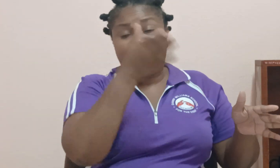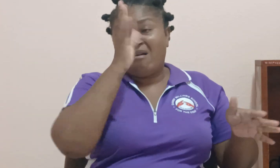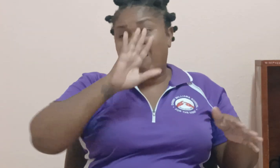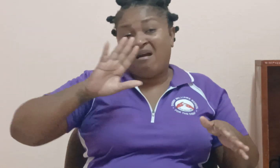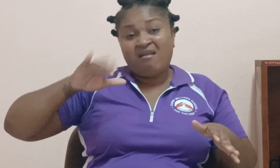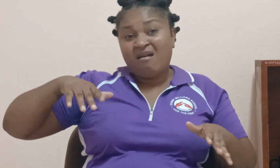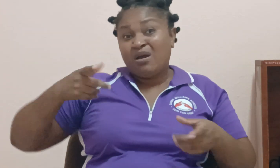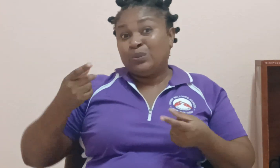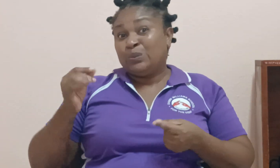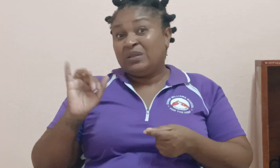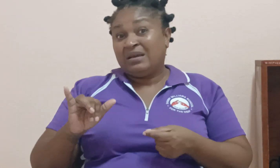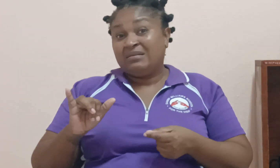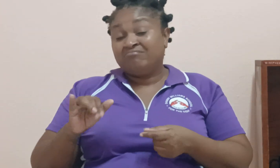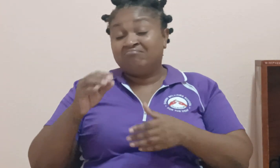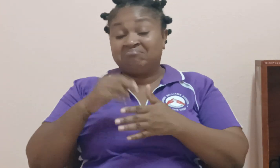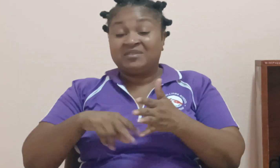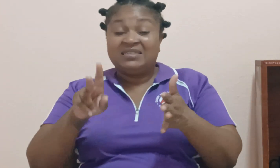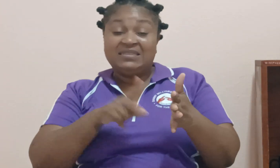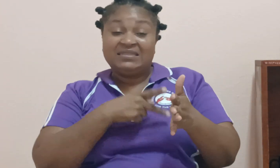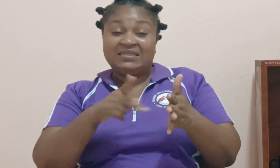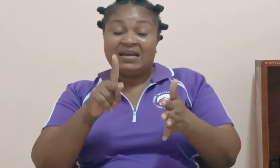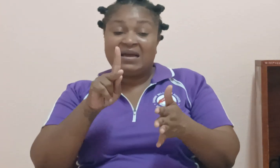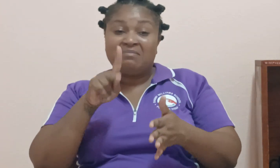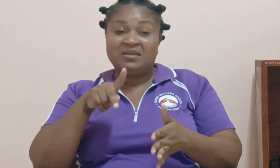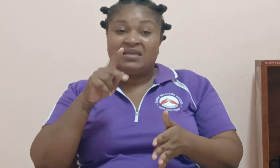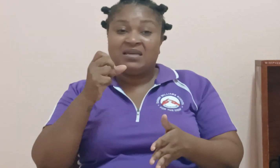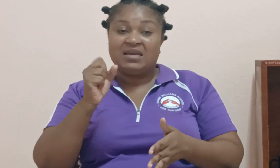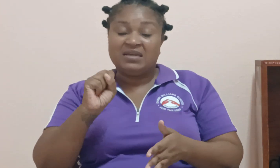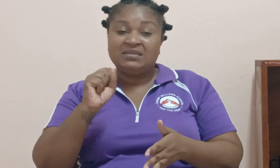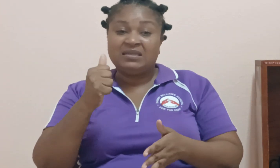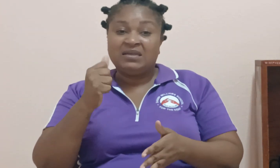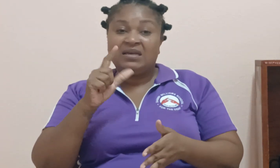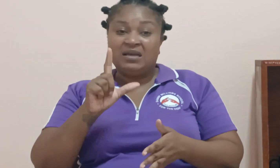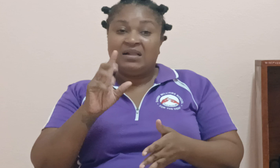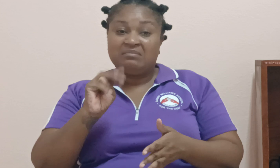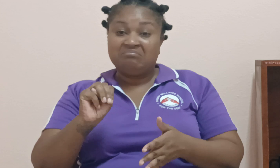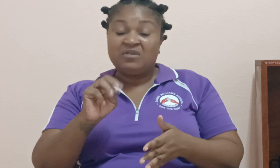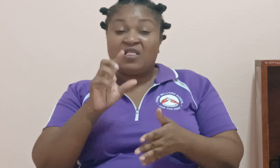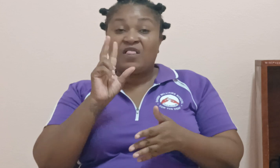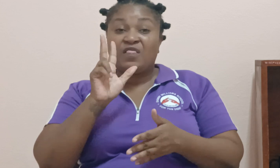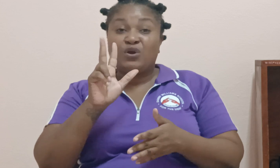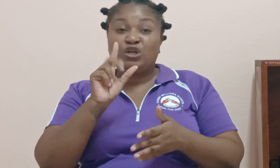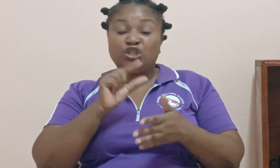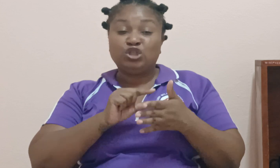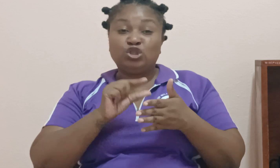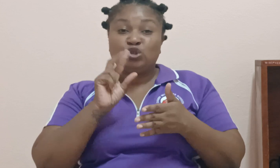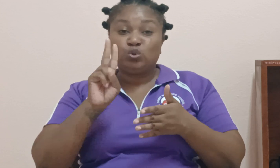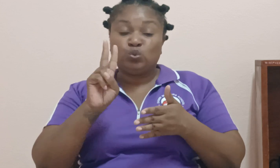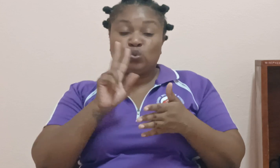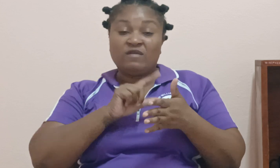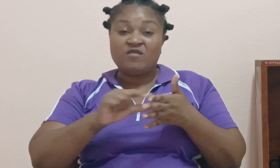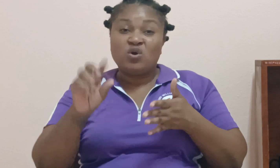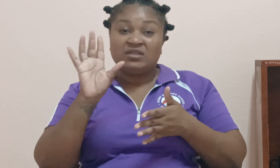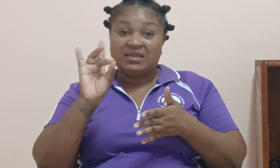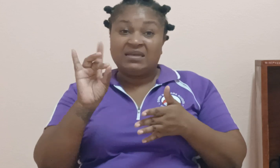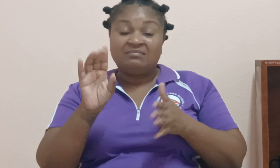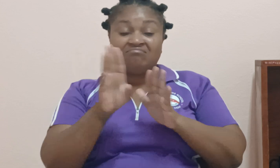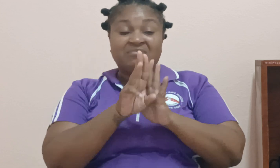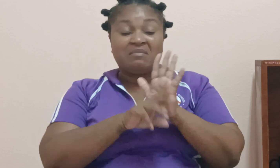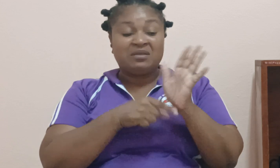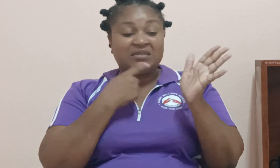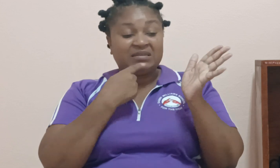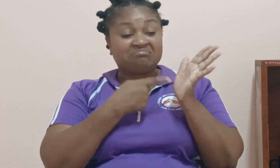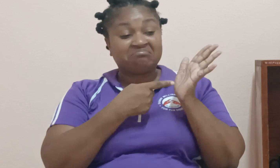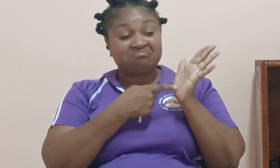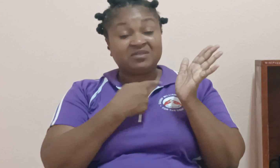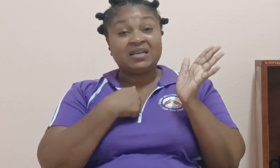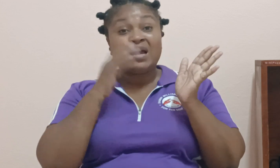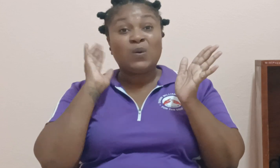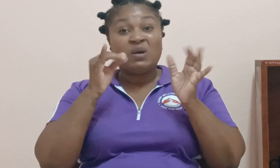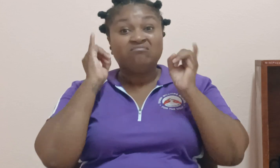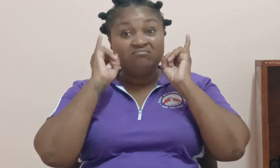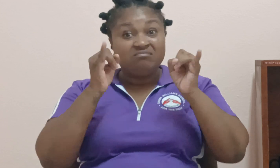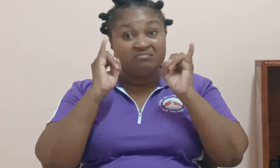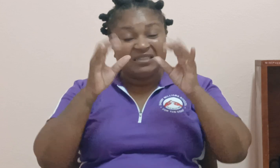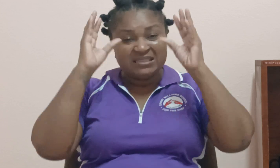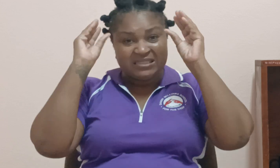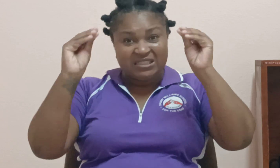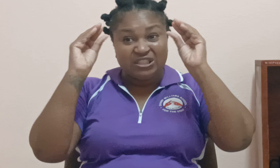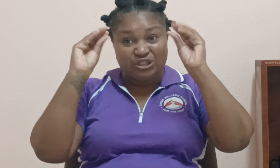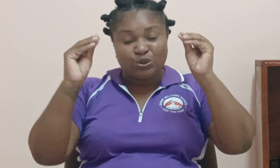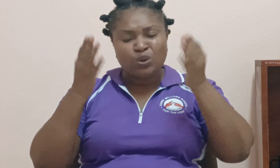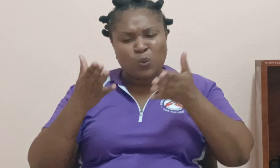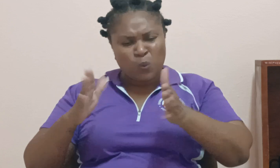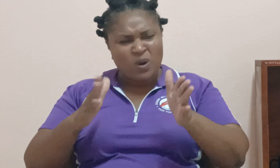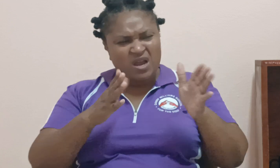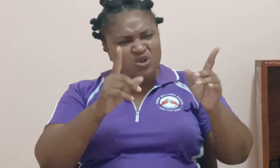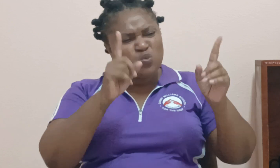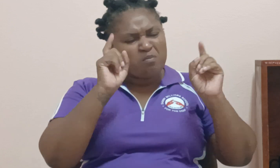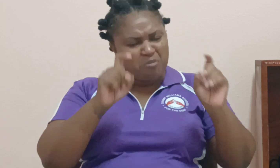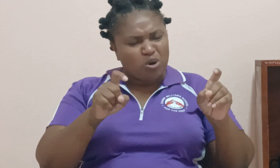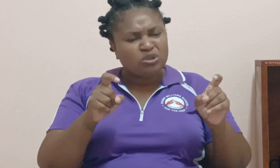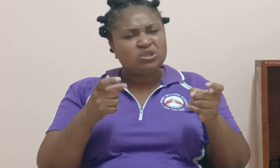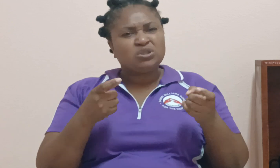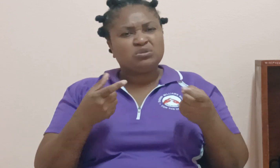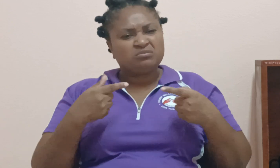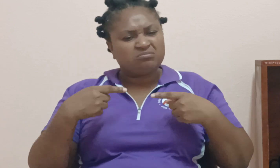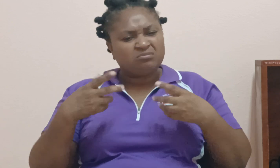In Psalm 32:8 - I will instruct you and teach you in the way you should go;